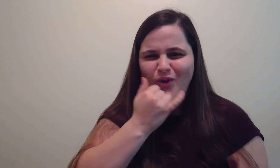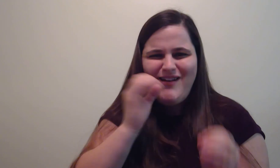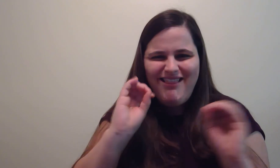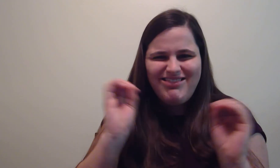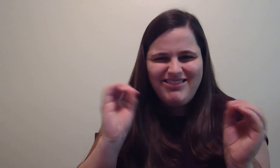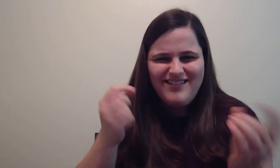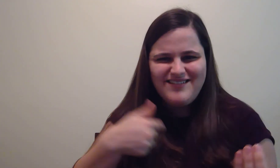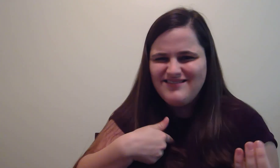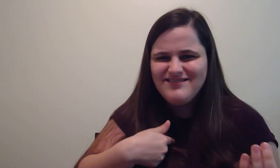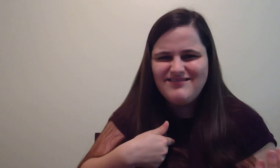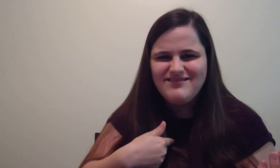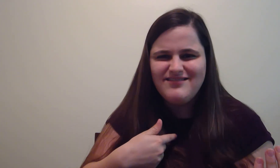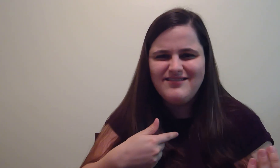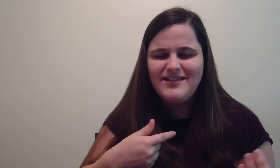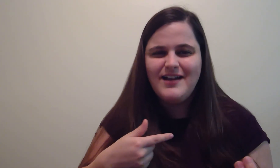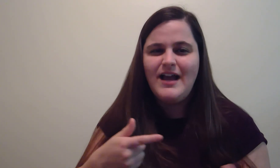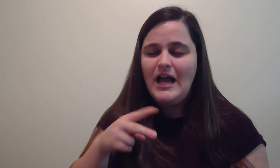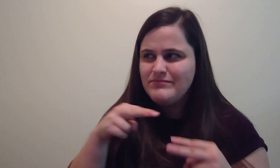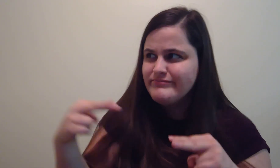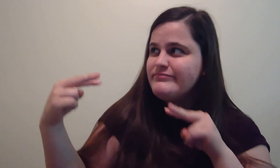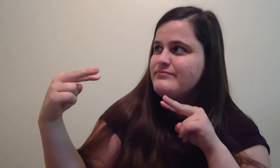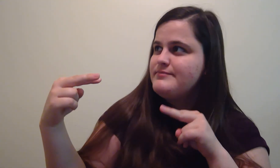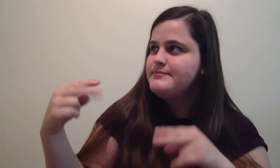How could you be mad at me? I haven't done anything wrong! When I look up,